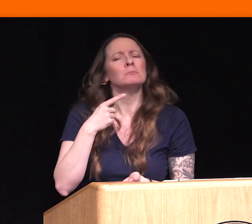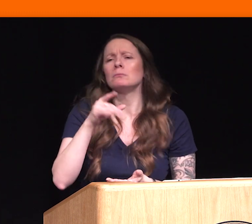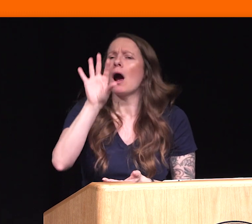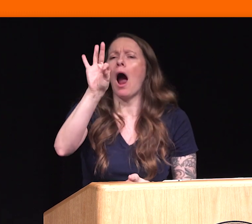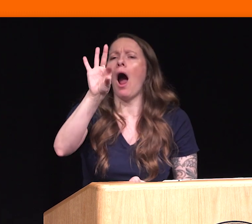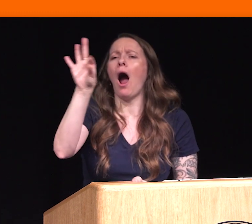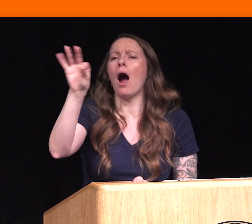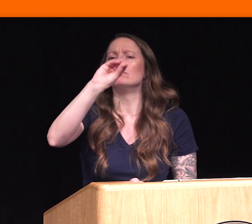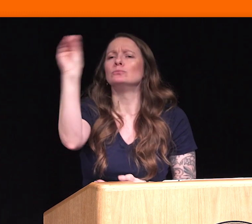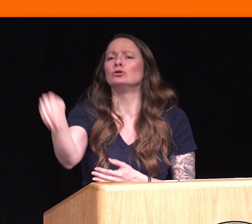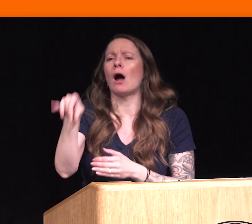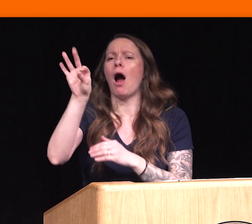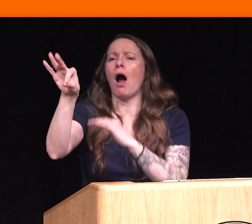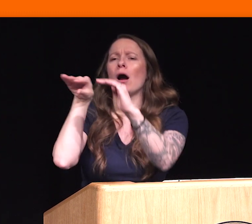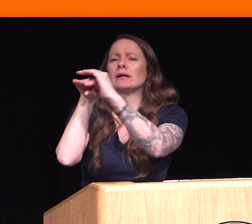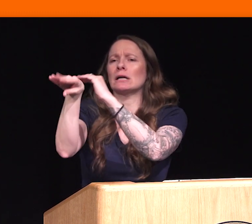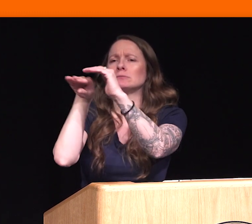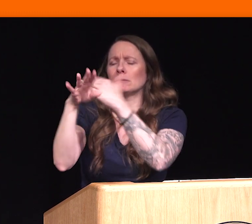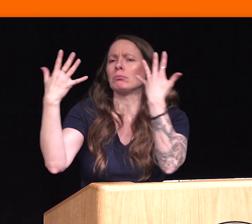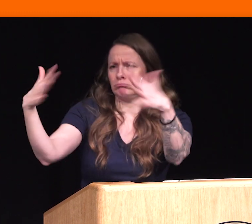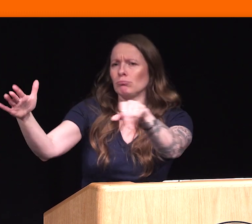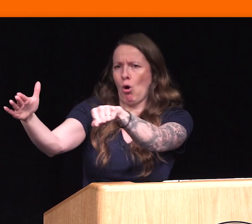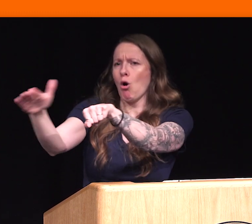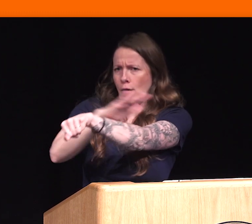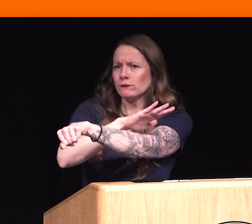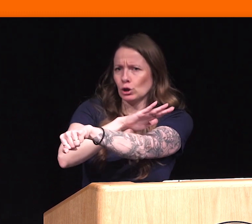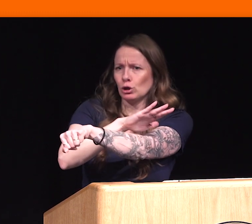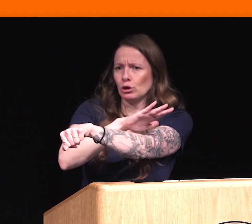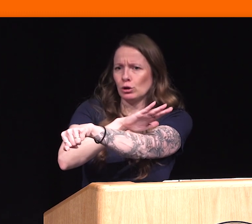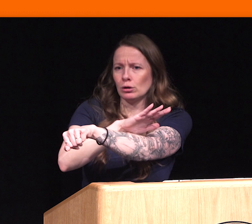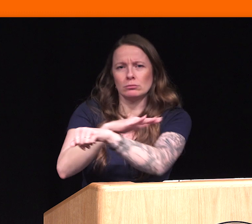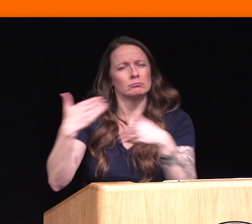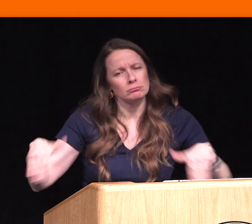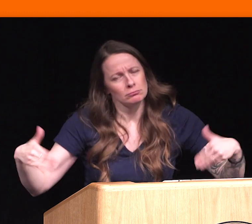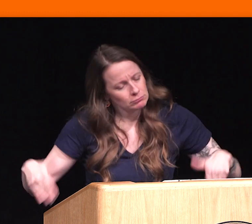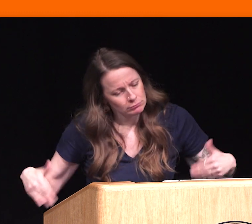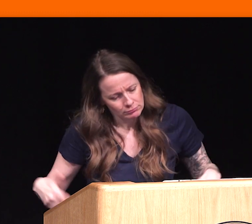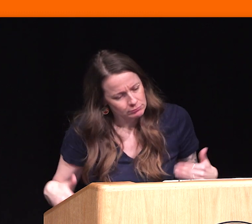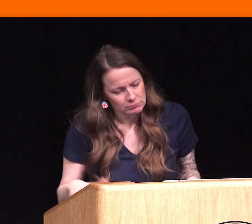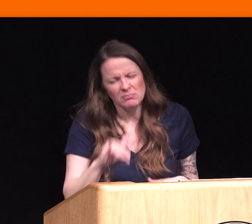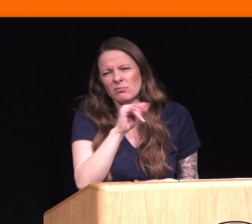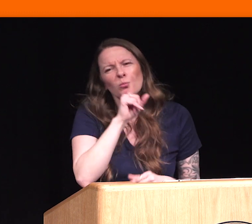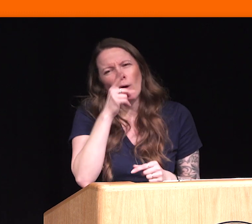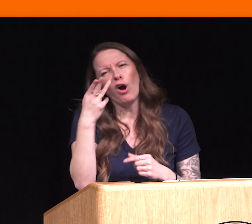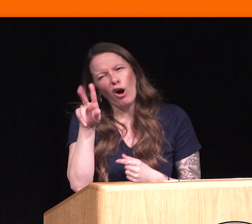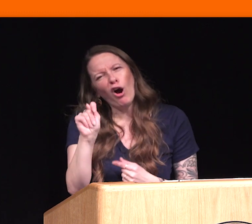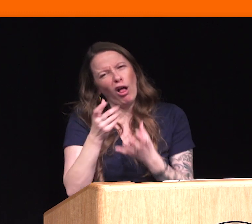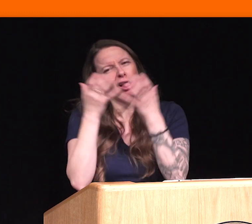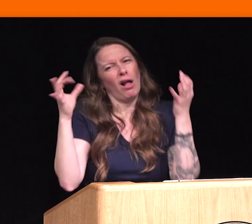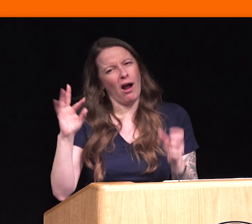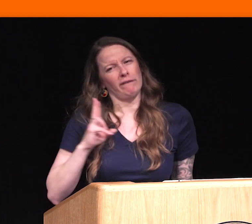They responded and they said we have a 99% coverage rate for accessibility services.